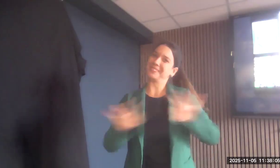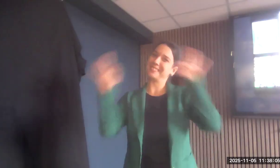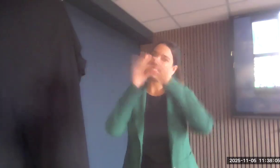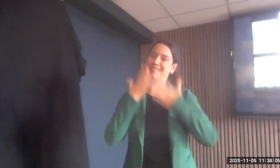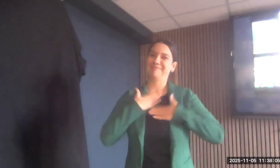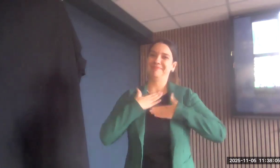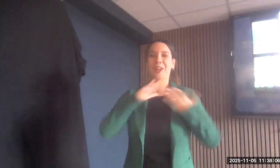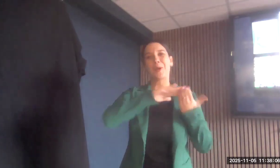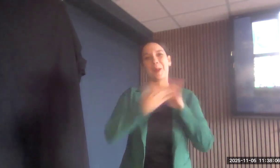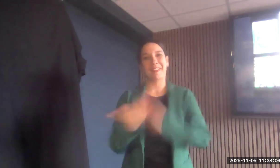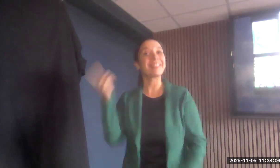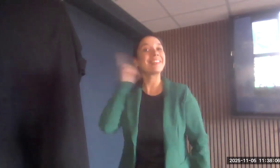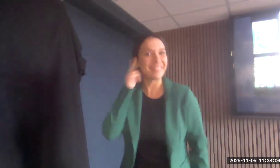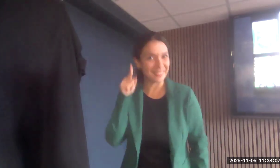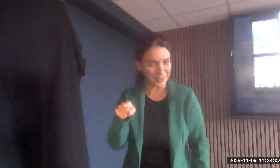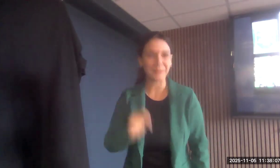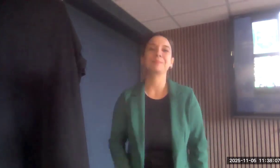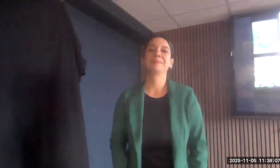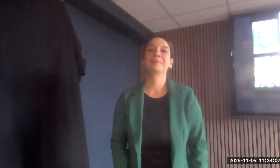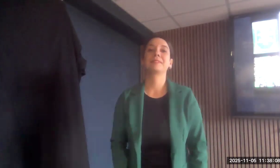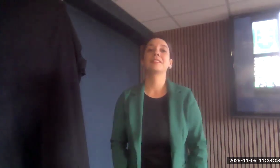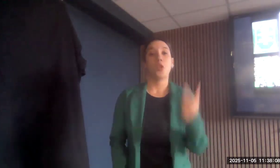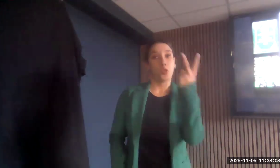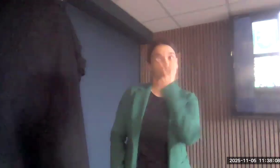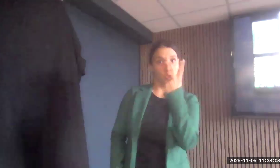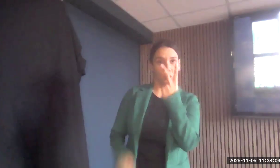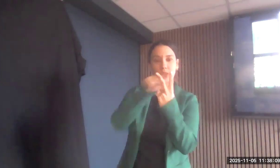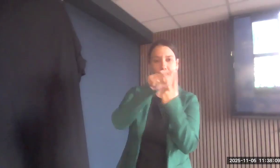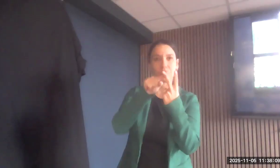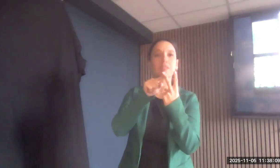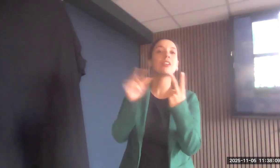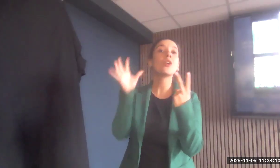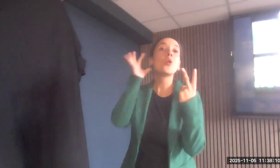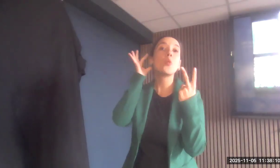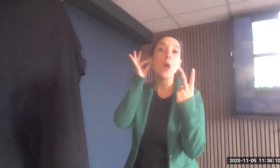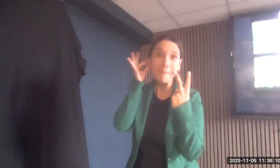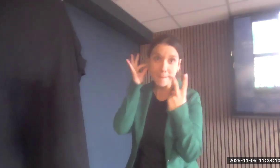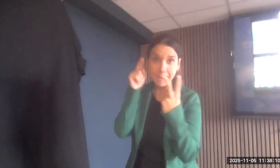And I think it's important to say that all four of these individuals are deaf.